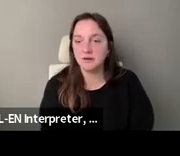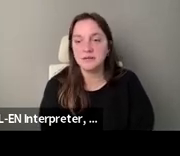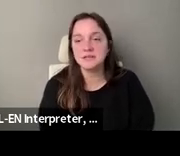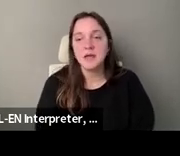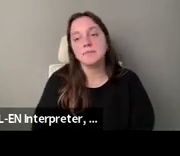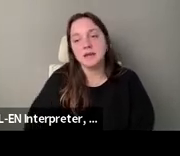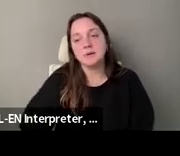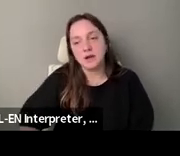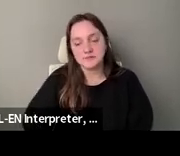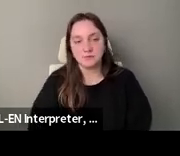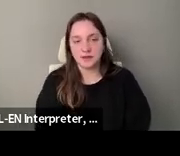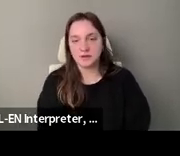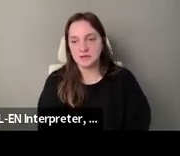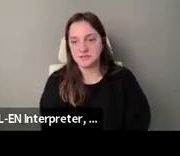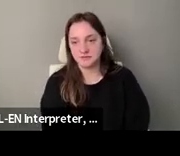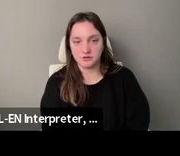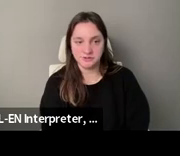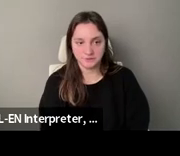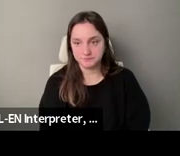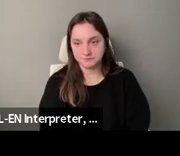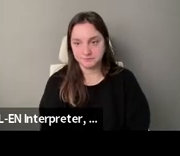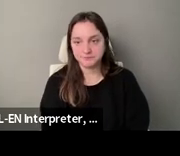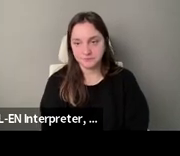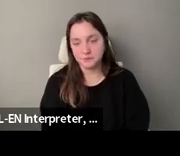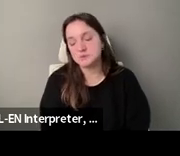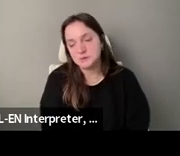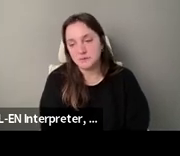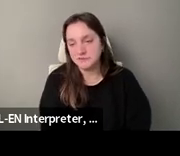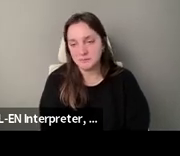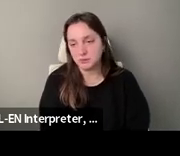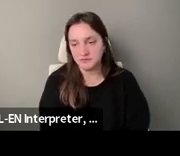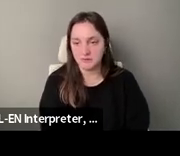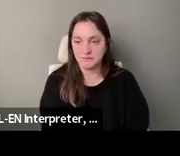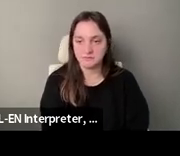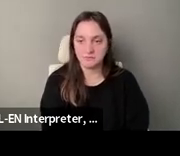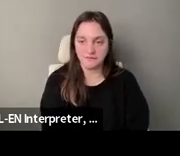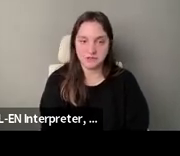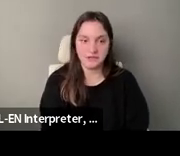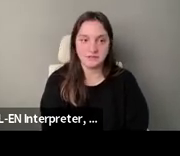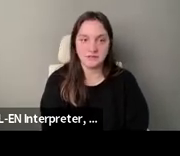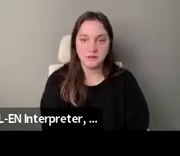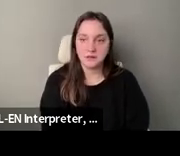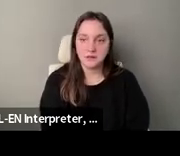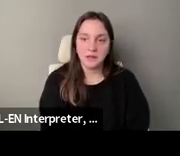learning environment, meaning we also recognize deaf culture. Which was very important for our refugees. And we also believed that it